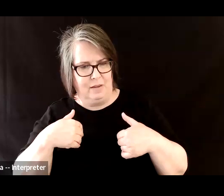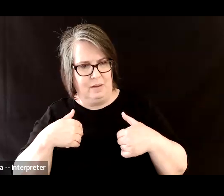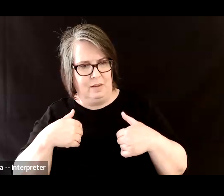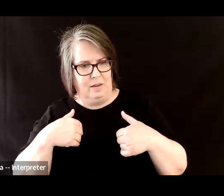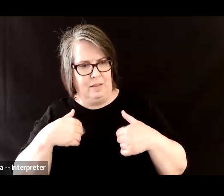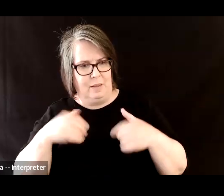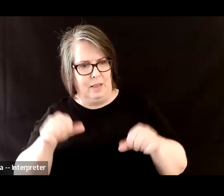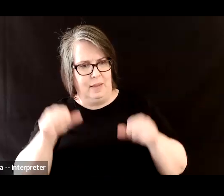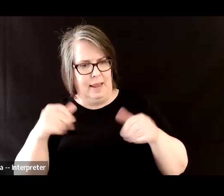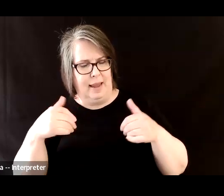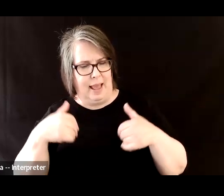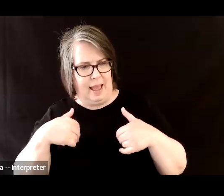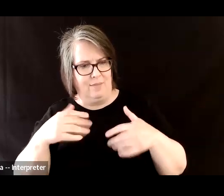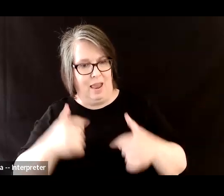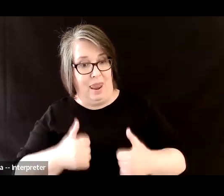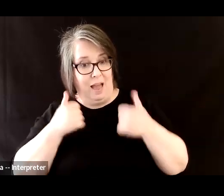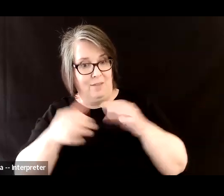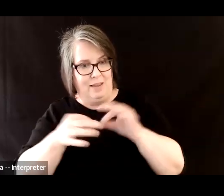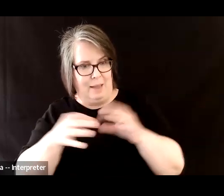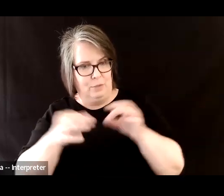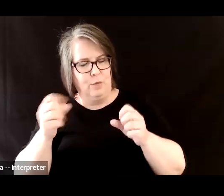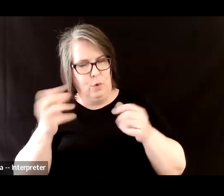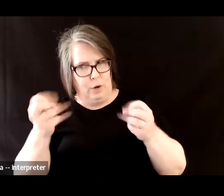events that are public facing? >> Chelsea: That is a great